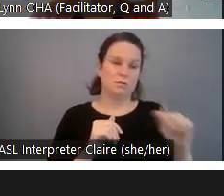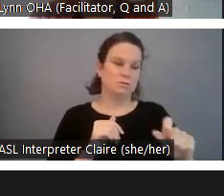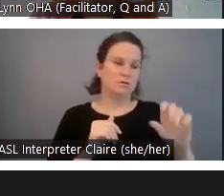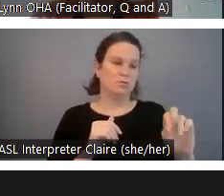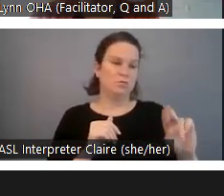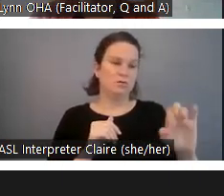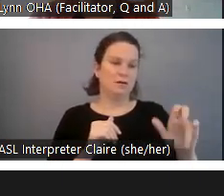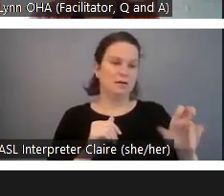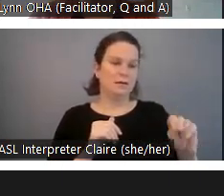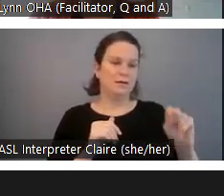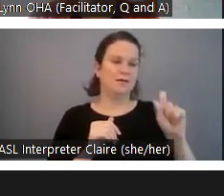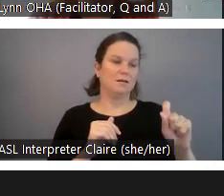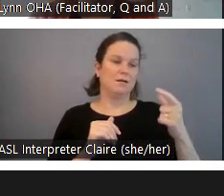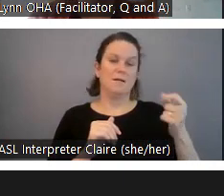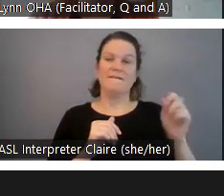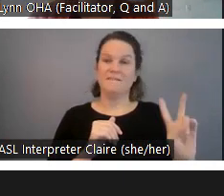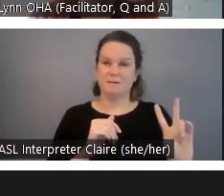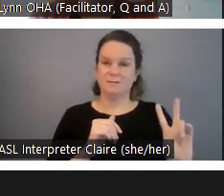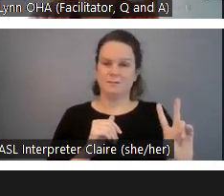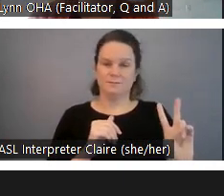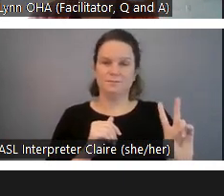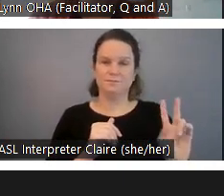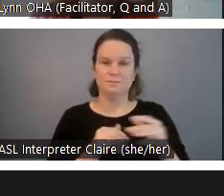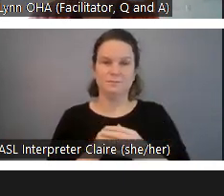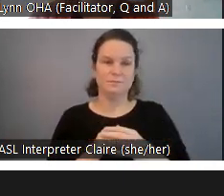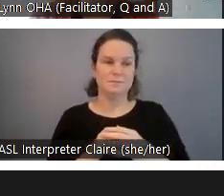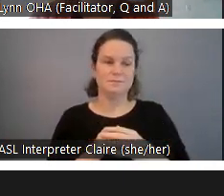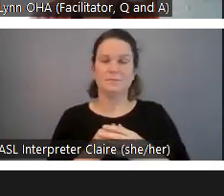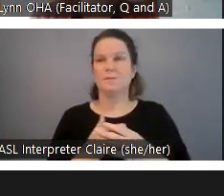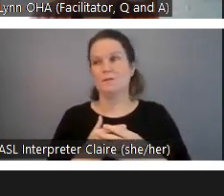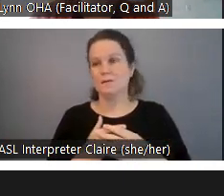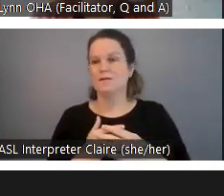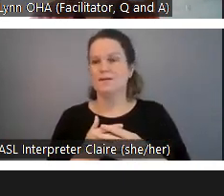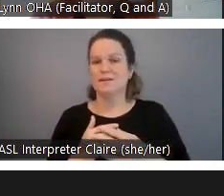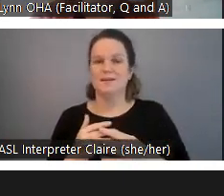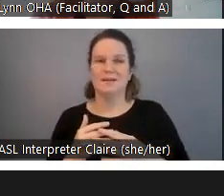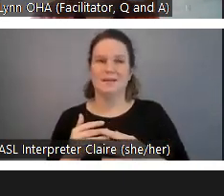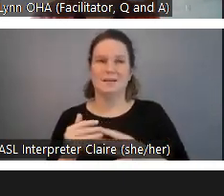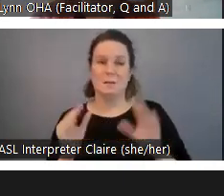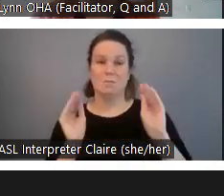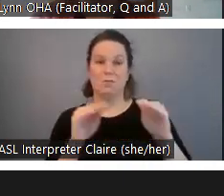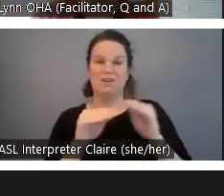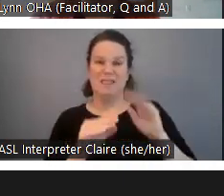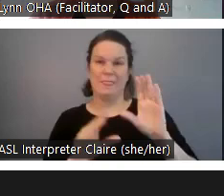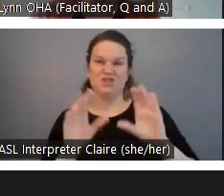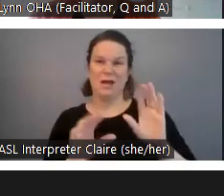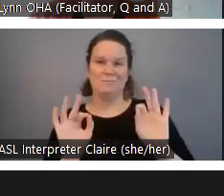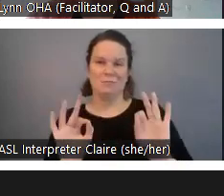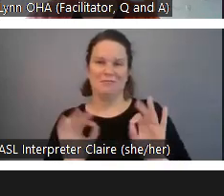odhsoha.oregon.gov and I think- if you could drop that in the